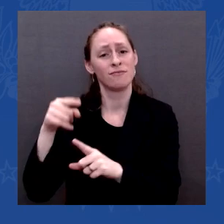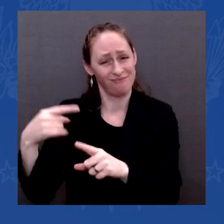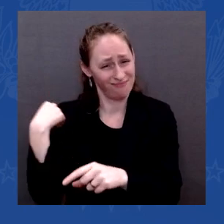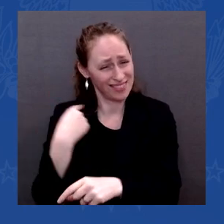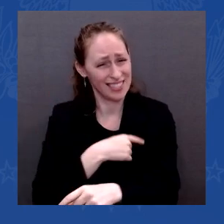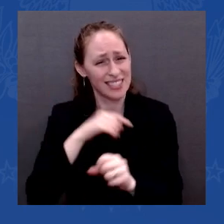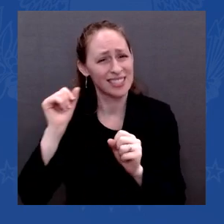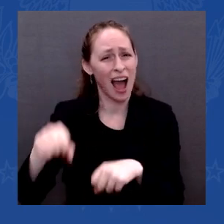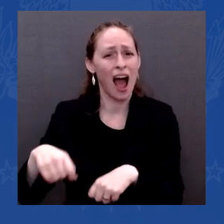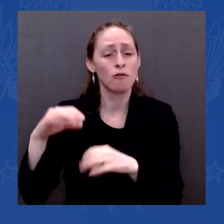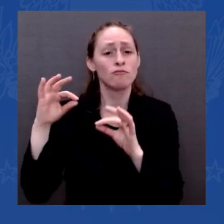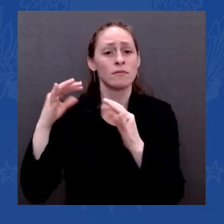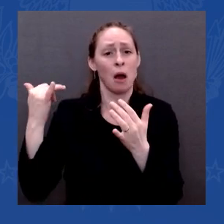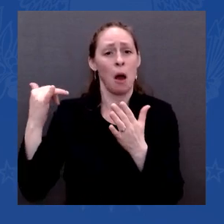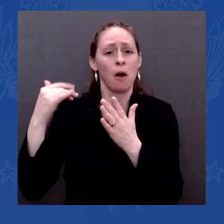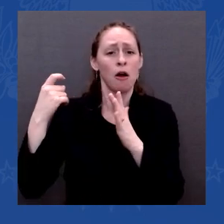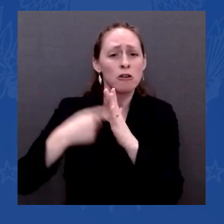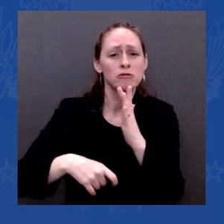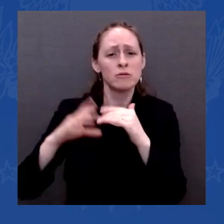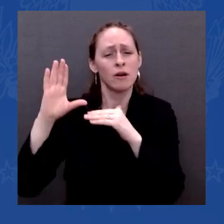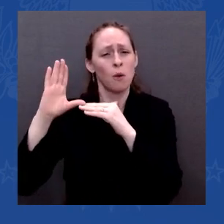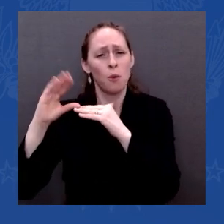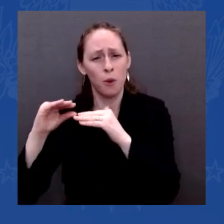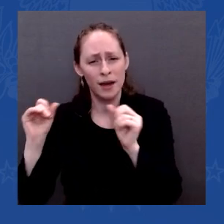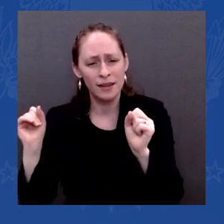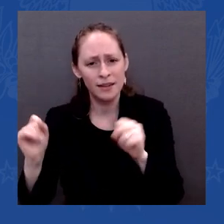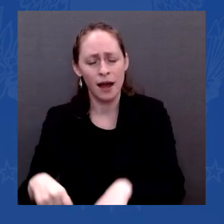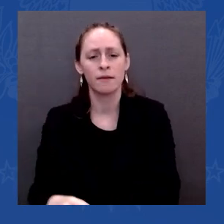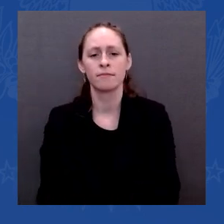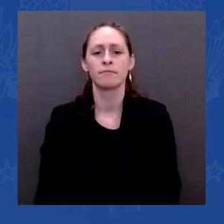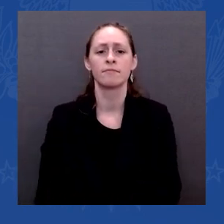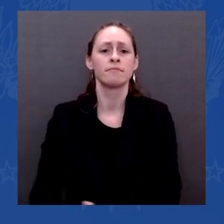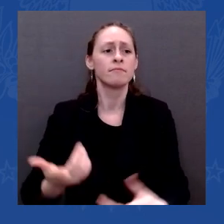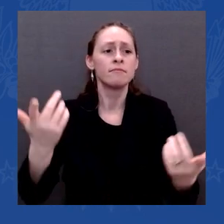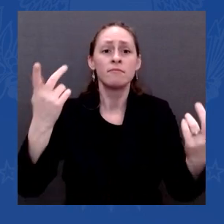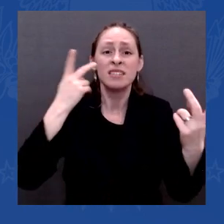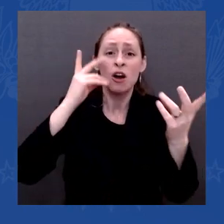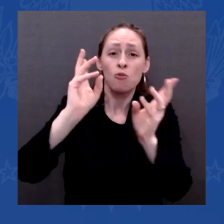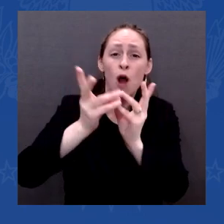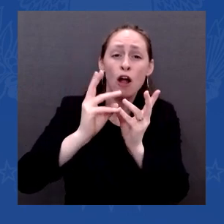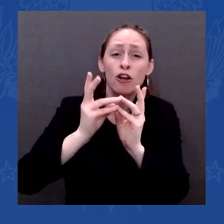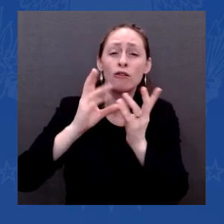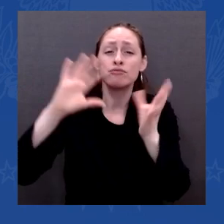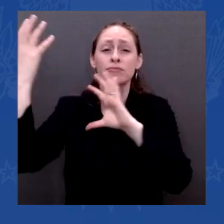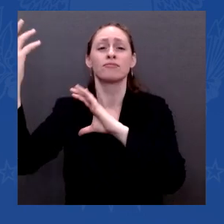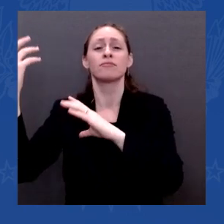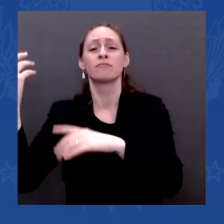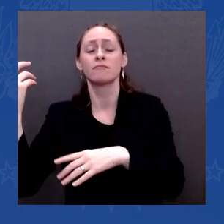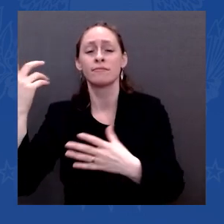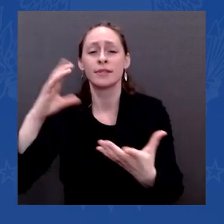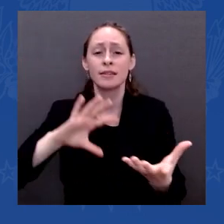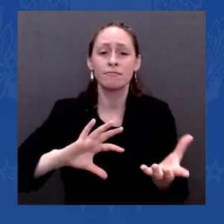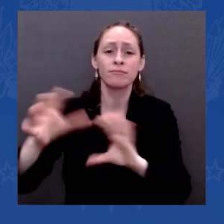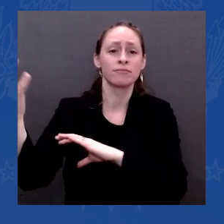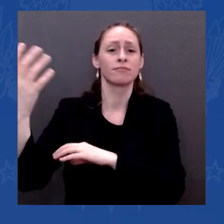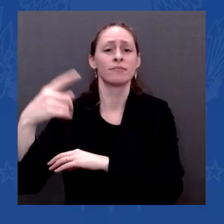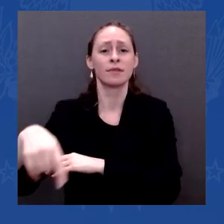$145 billion last year. That’s how much we spent because of weather-related crises.